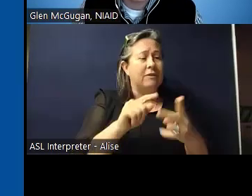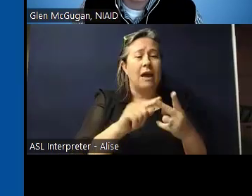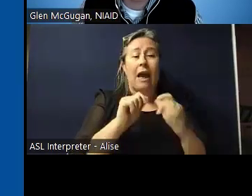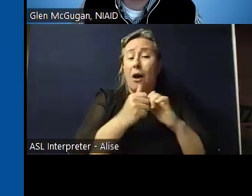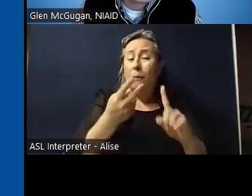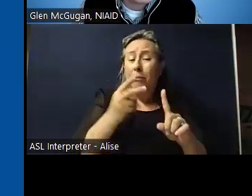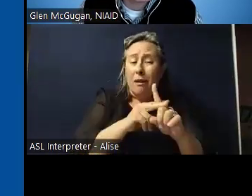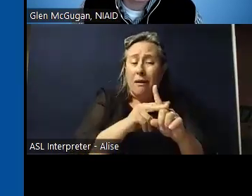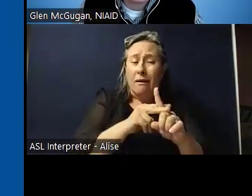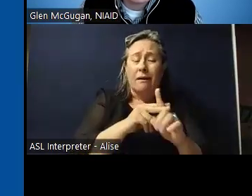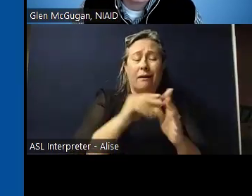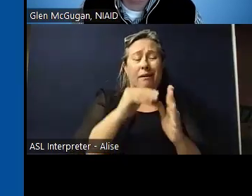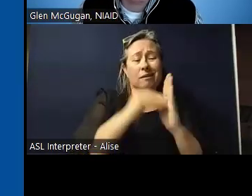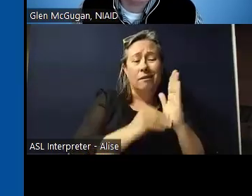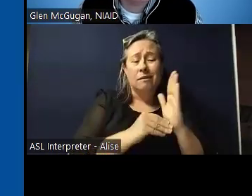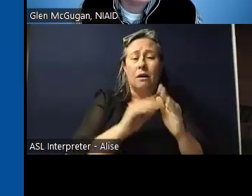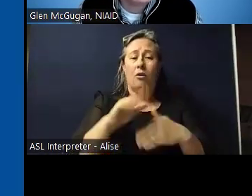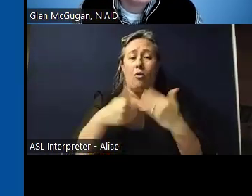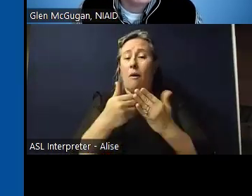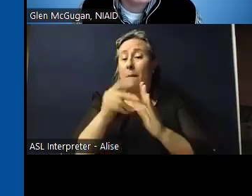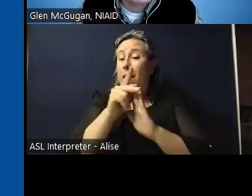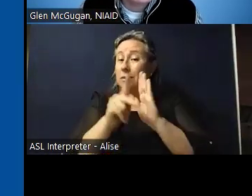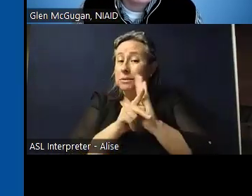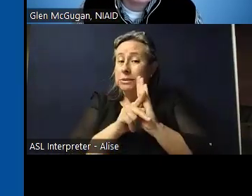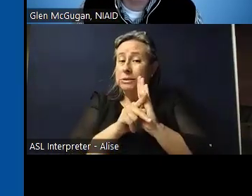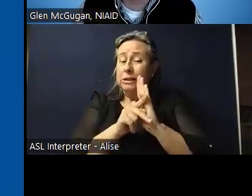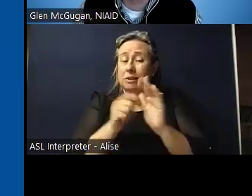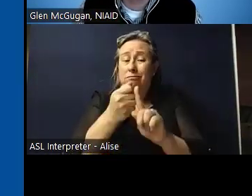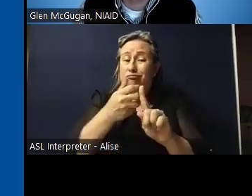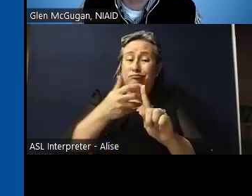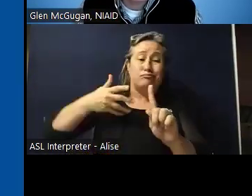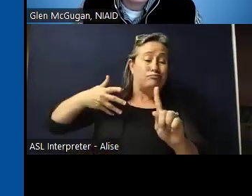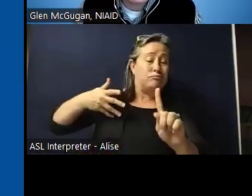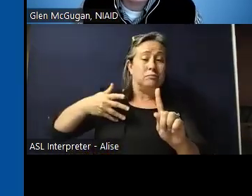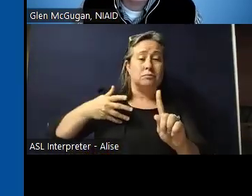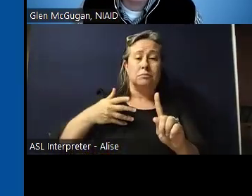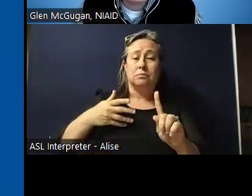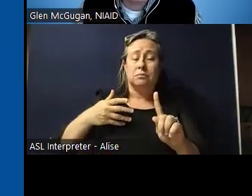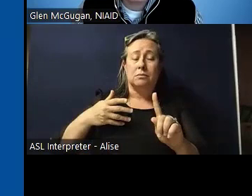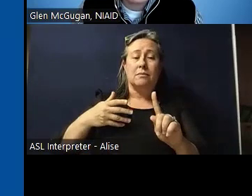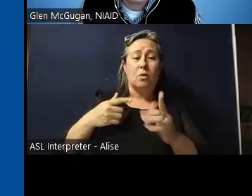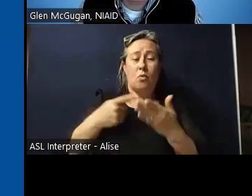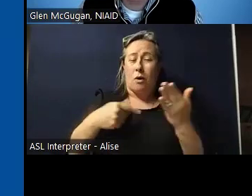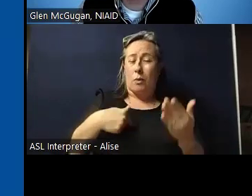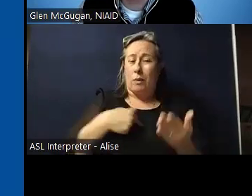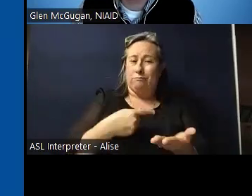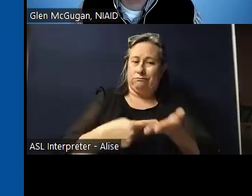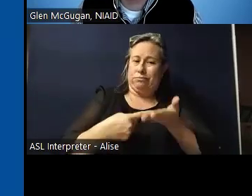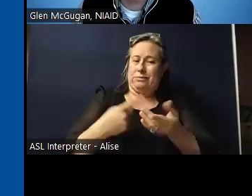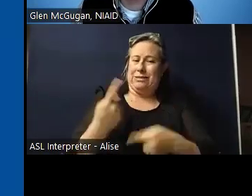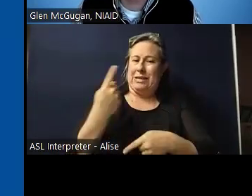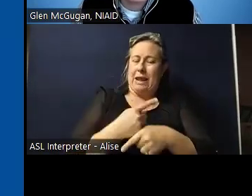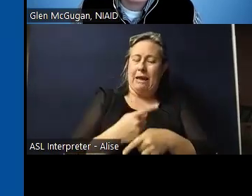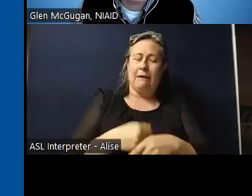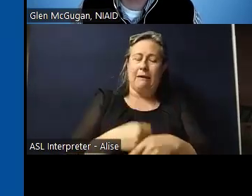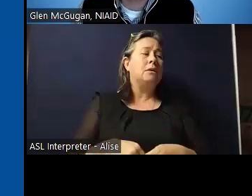all the policy things that had been presented earlier today and information that's relevant for us